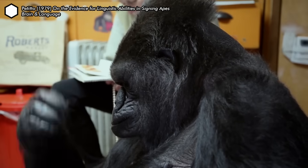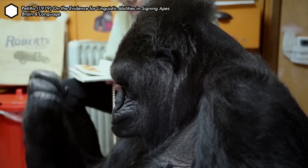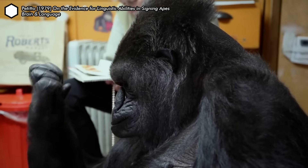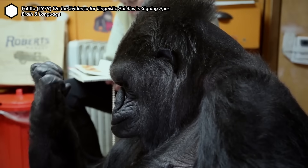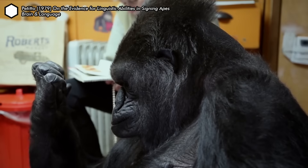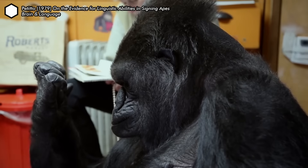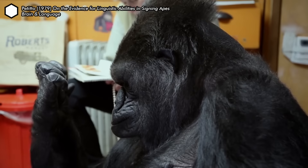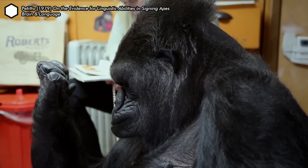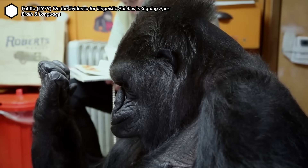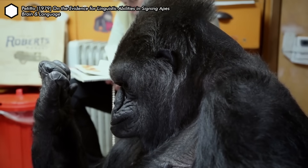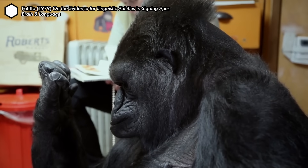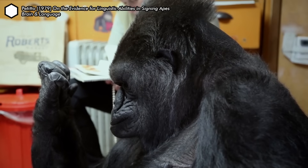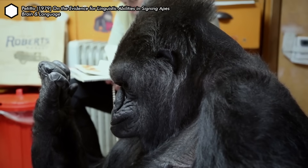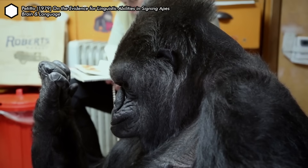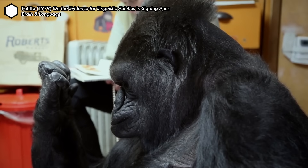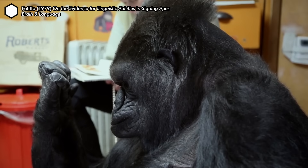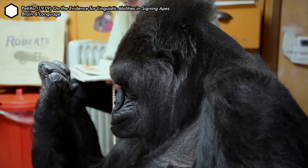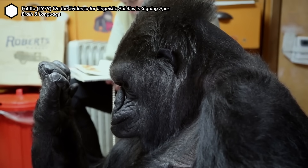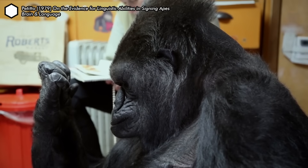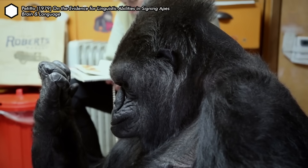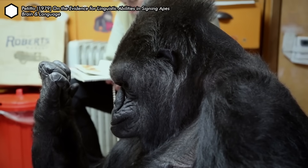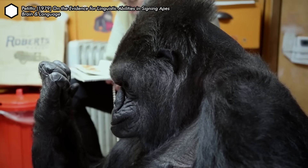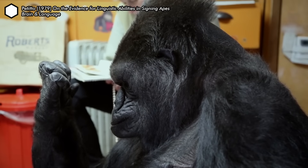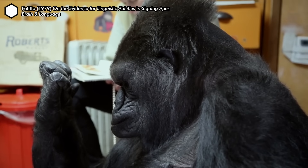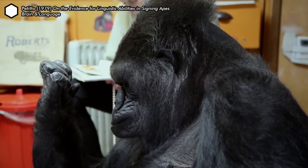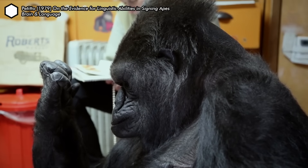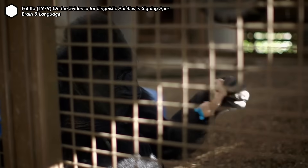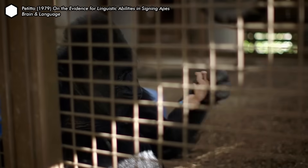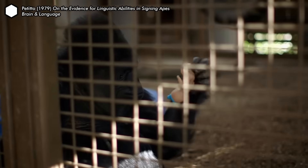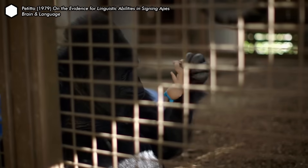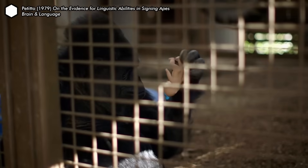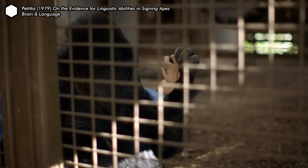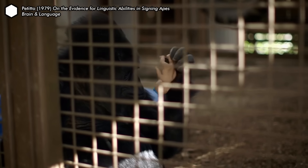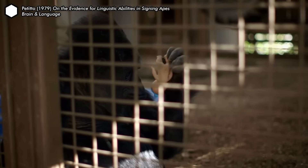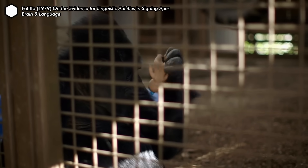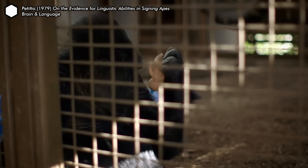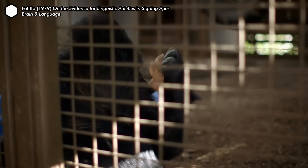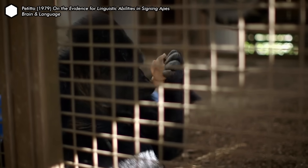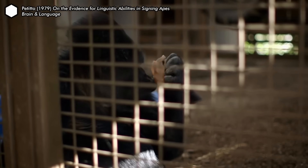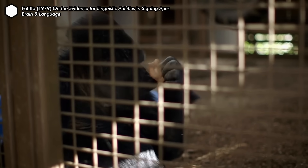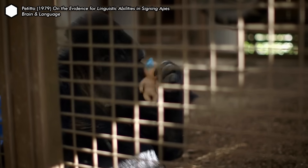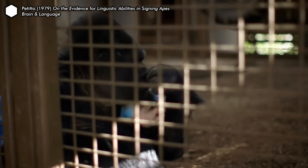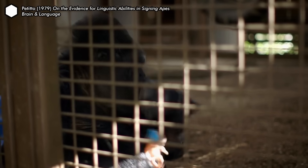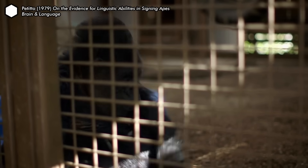but there's very little in the way of raw data to actually prove this. Which is an issue endemic in a lot of ape communications research.